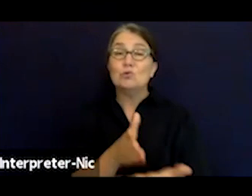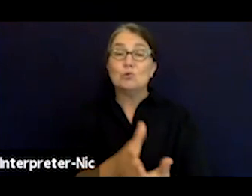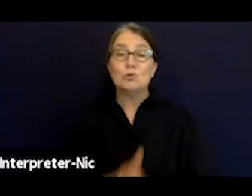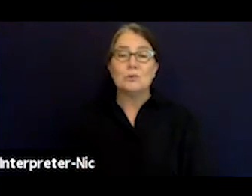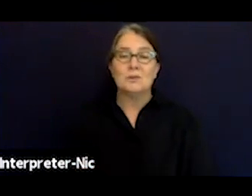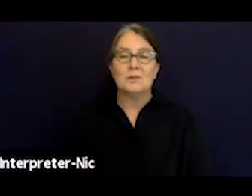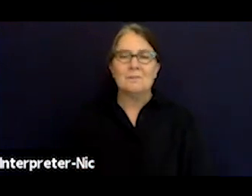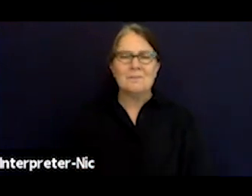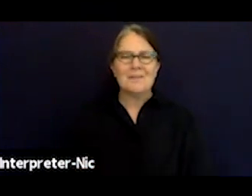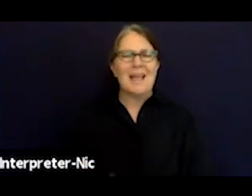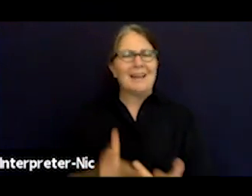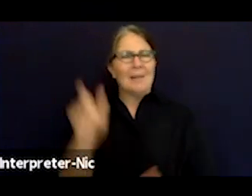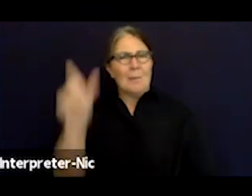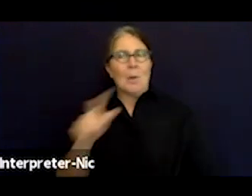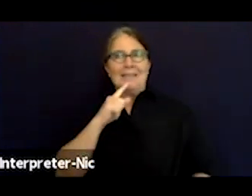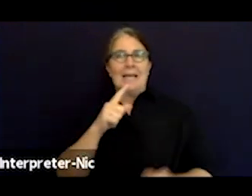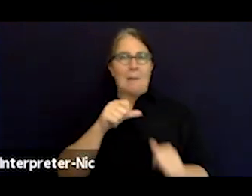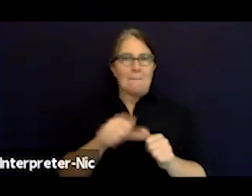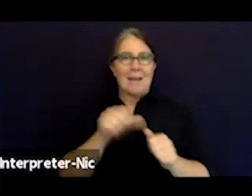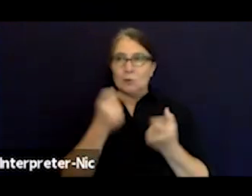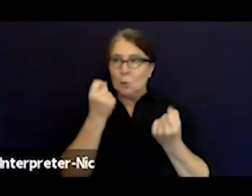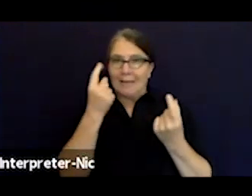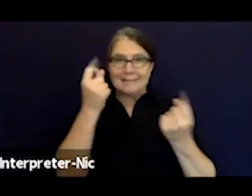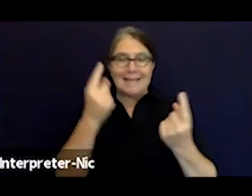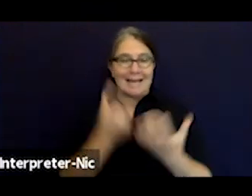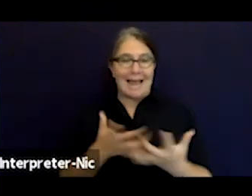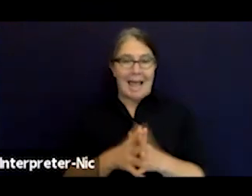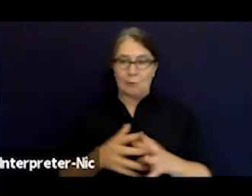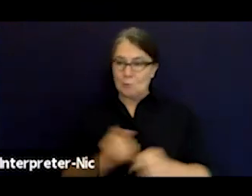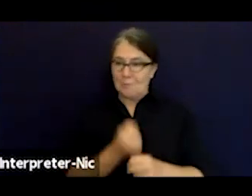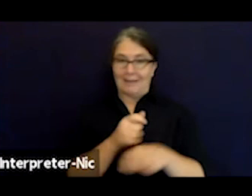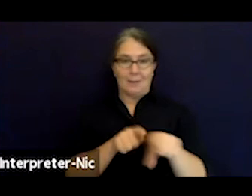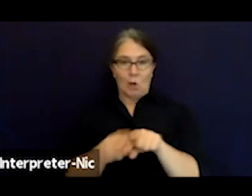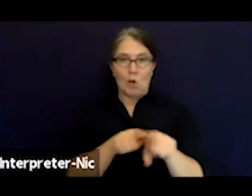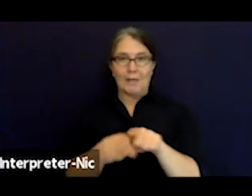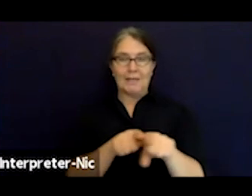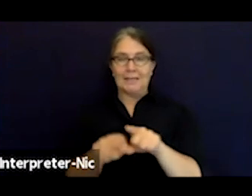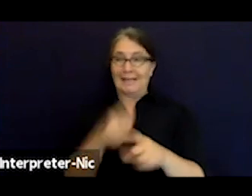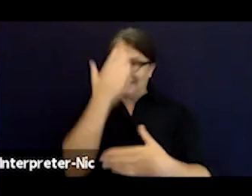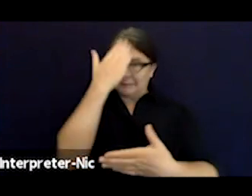how to make the learning experience better for myself and others and a potential future career,